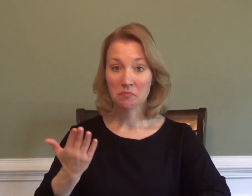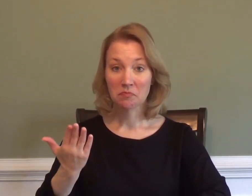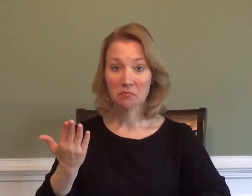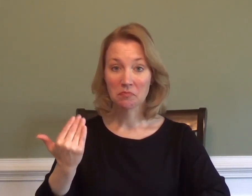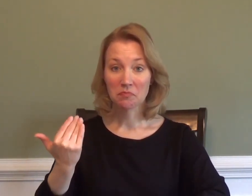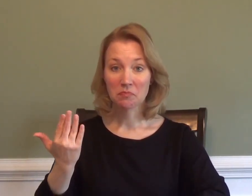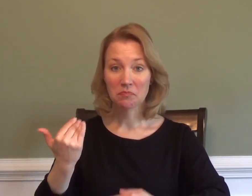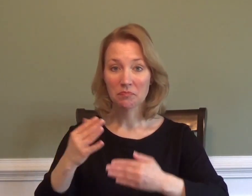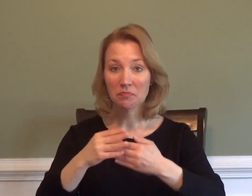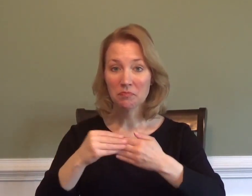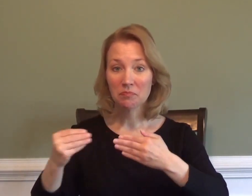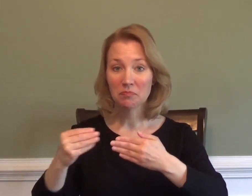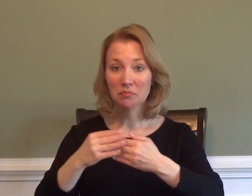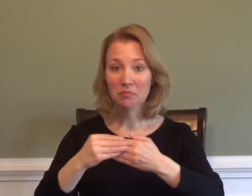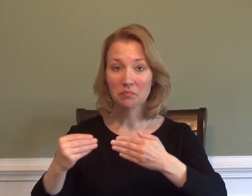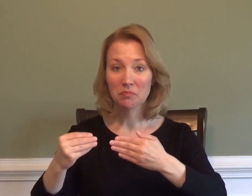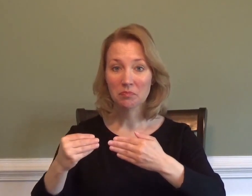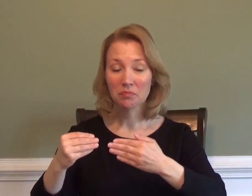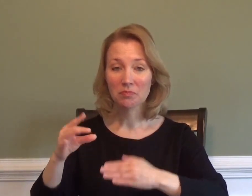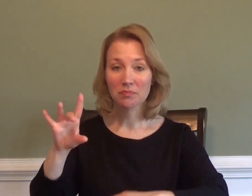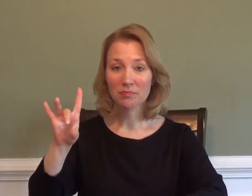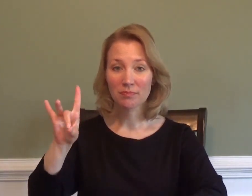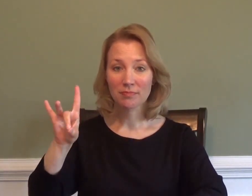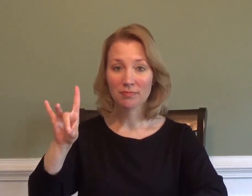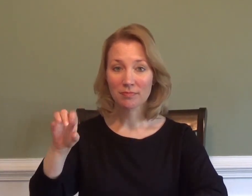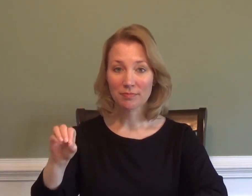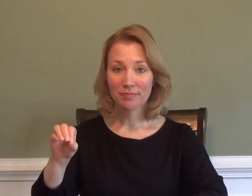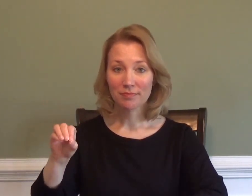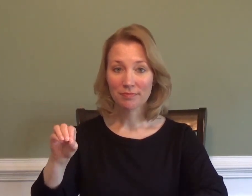$15.80